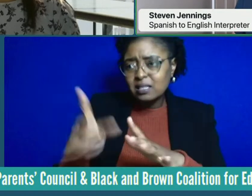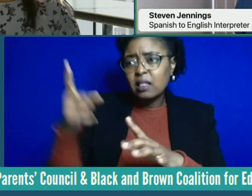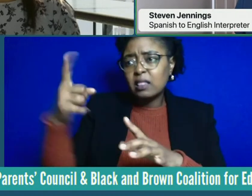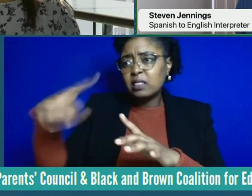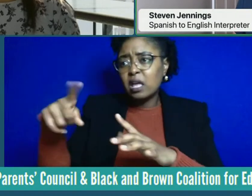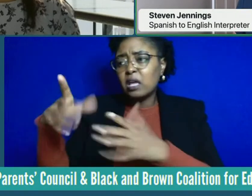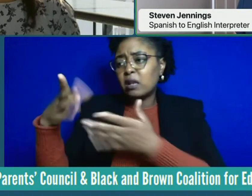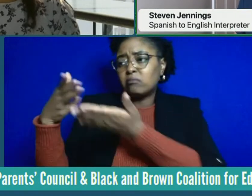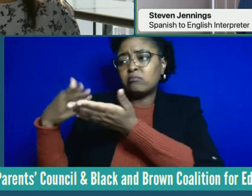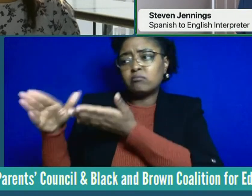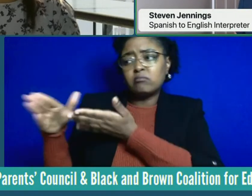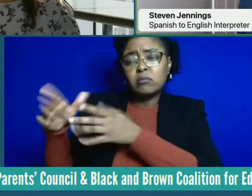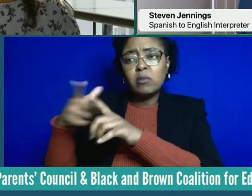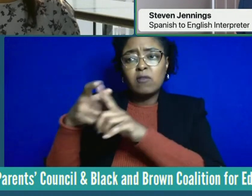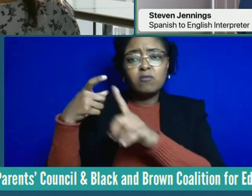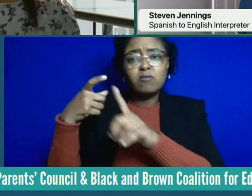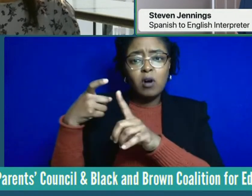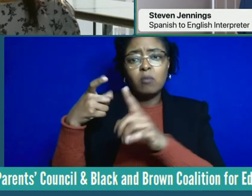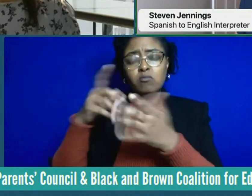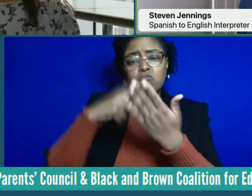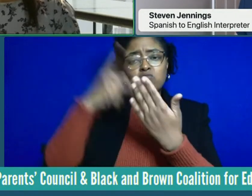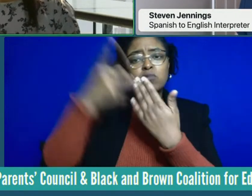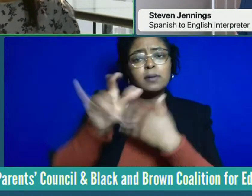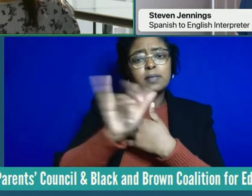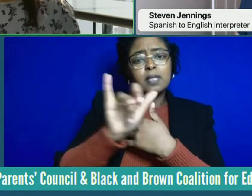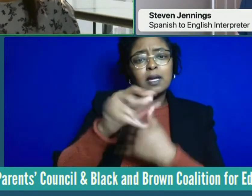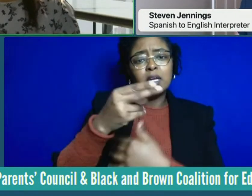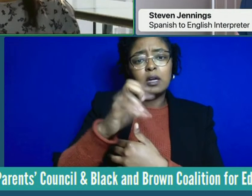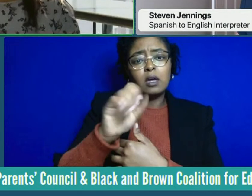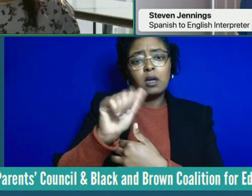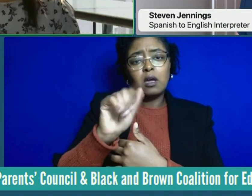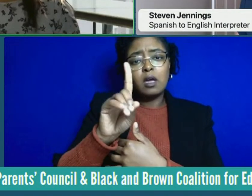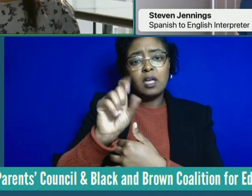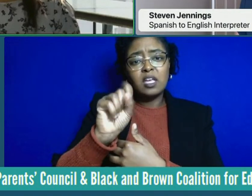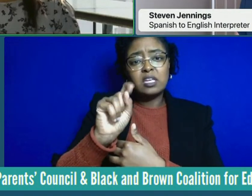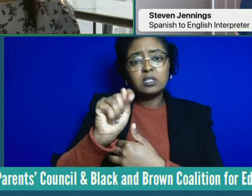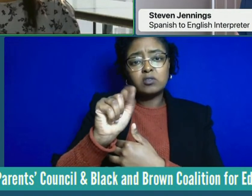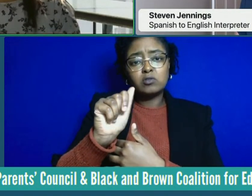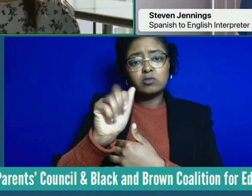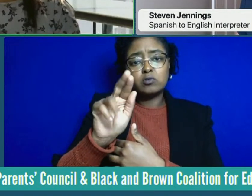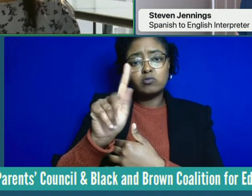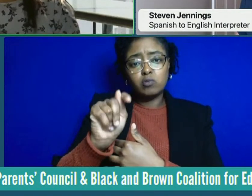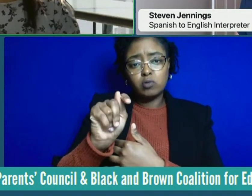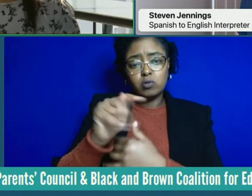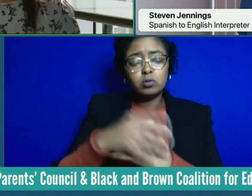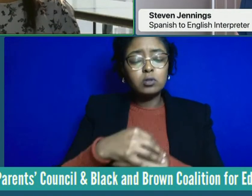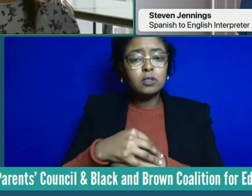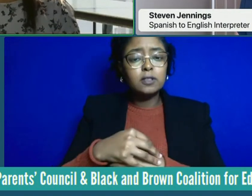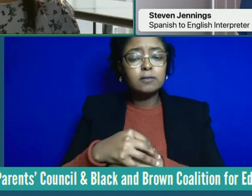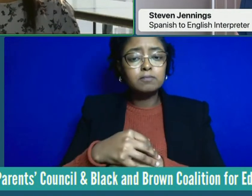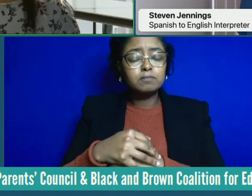assessed f some reason than they are turned away. Um, from